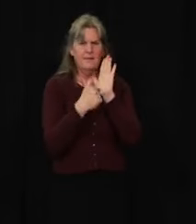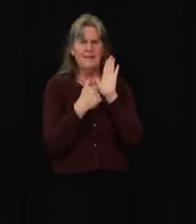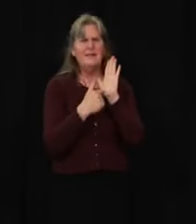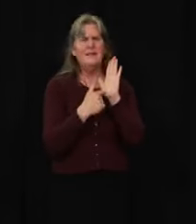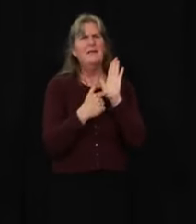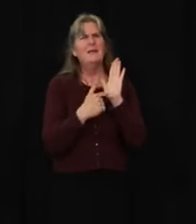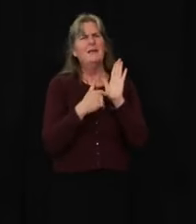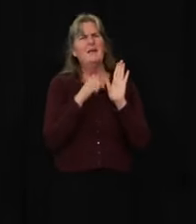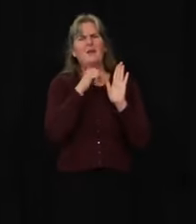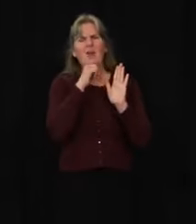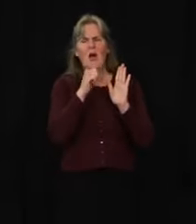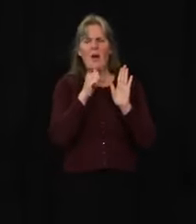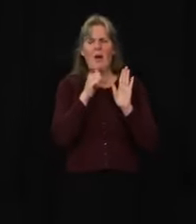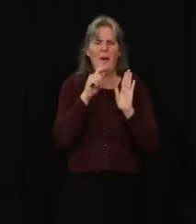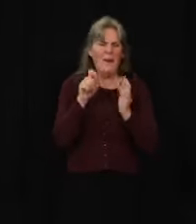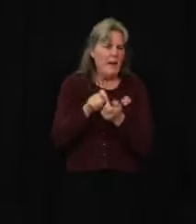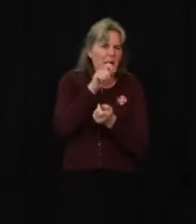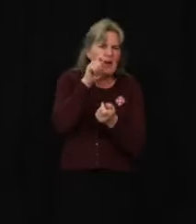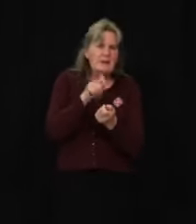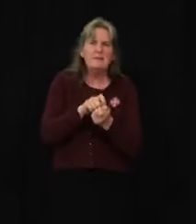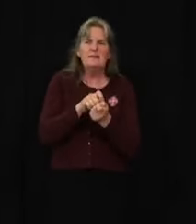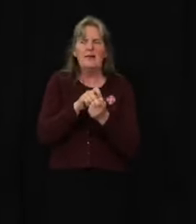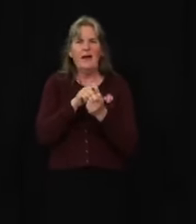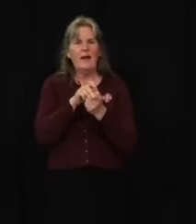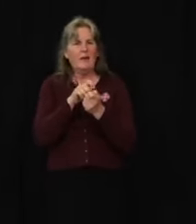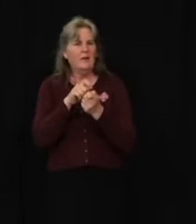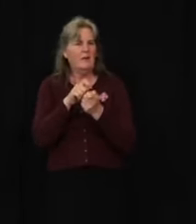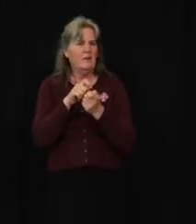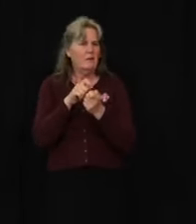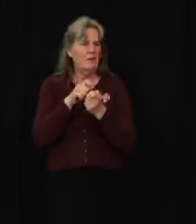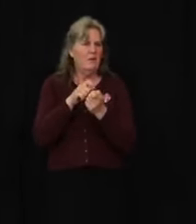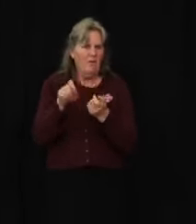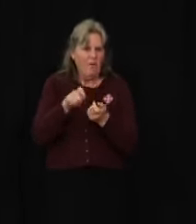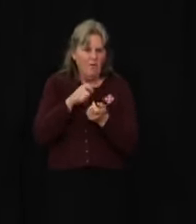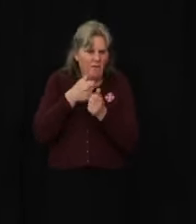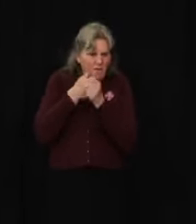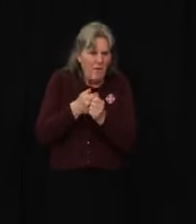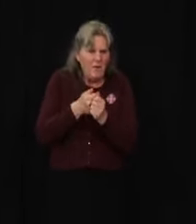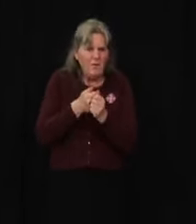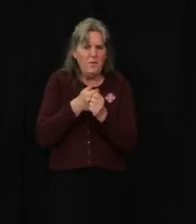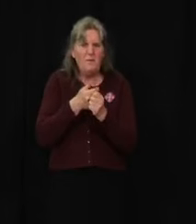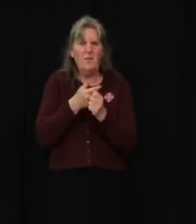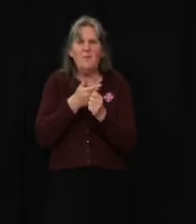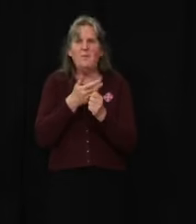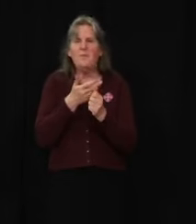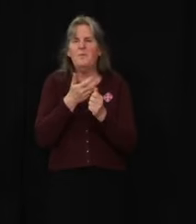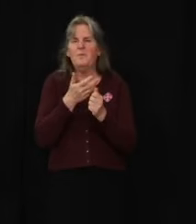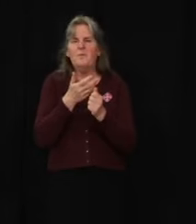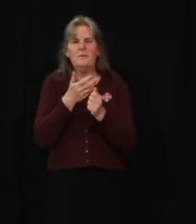to happen at the same time. So there is going to be some